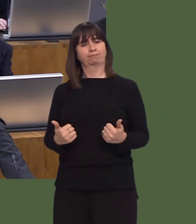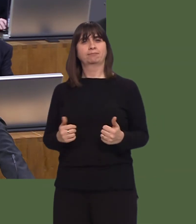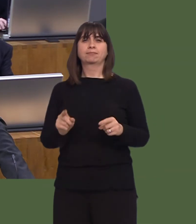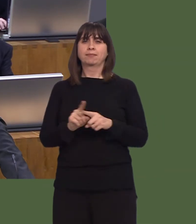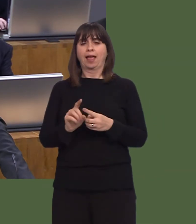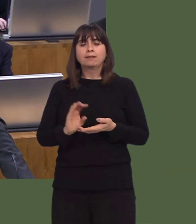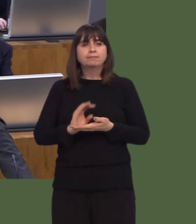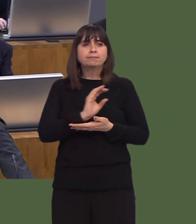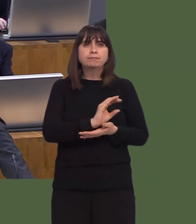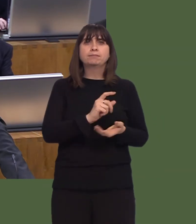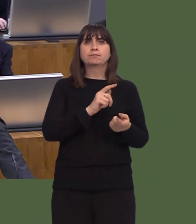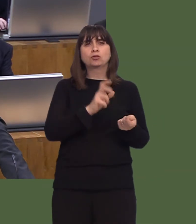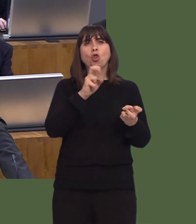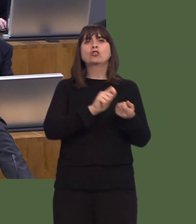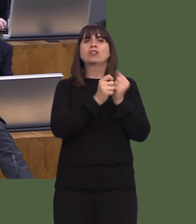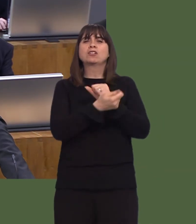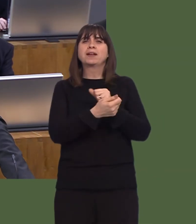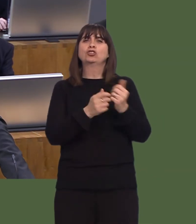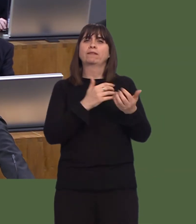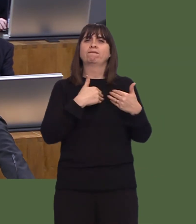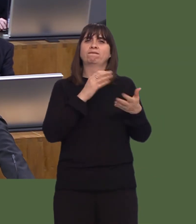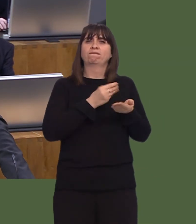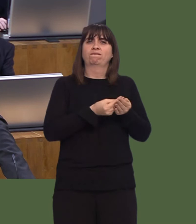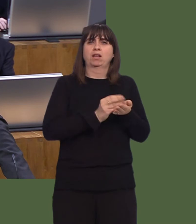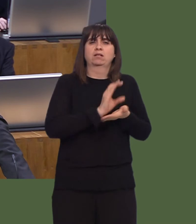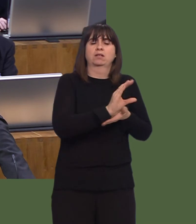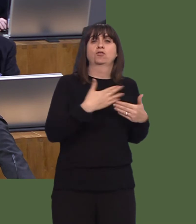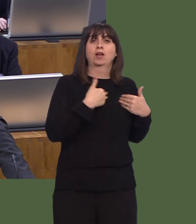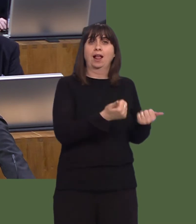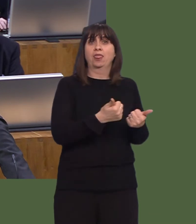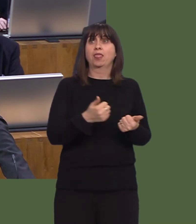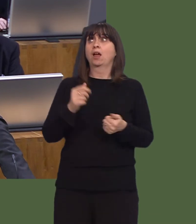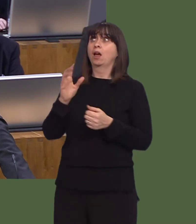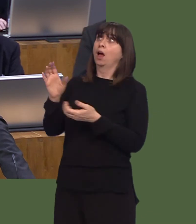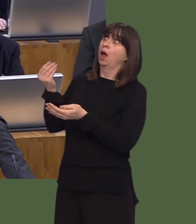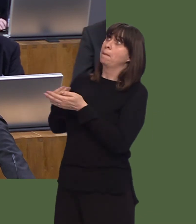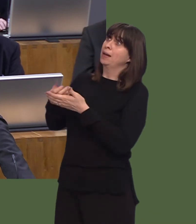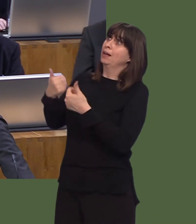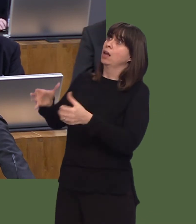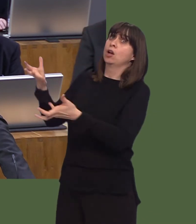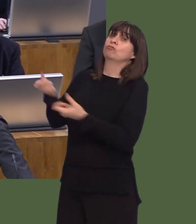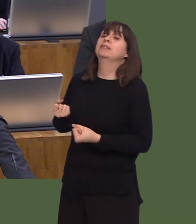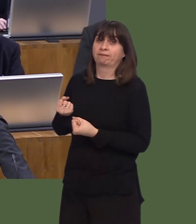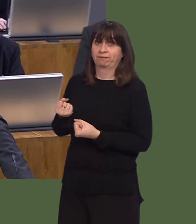forward a transformation fund in health. Now, when that money arrives, of course, consideration will be given to how it's best spent.